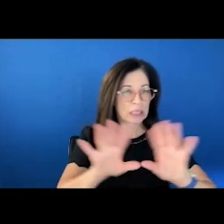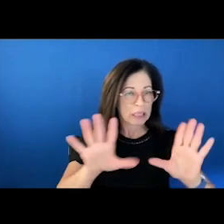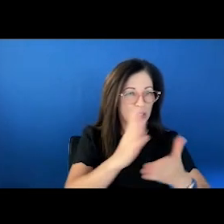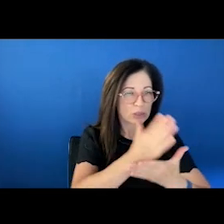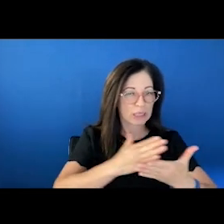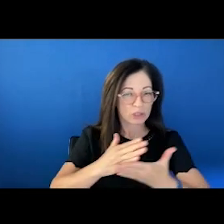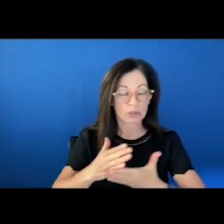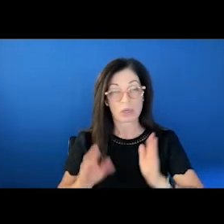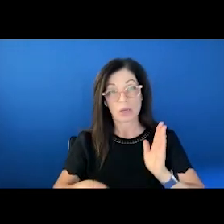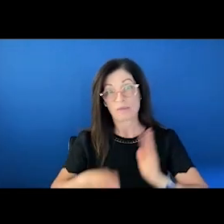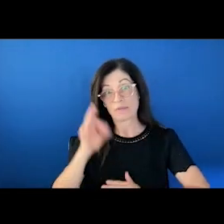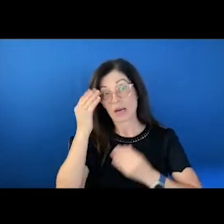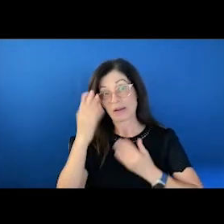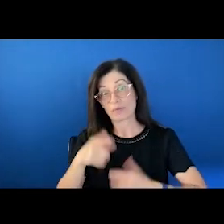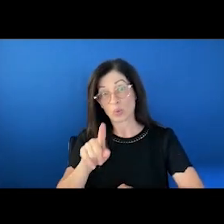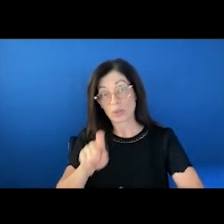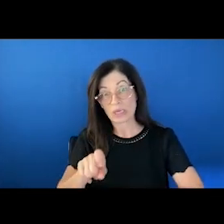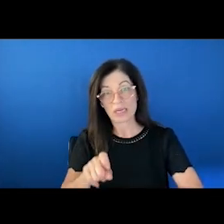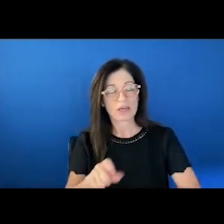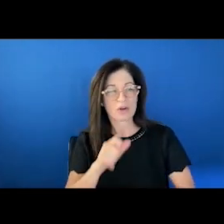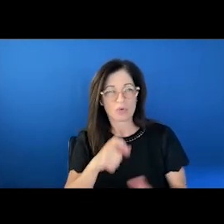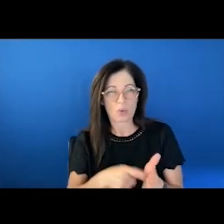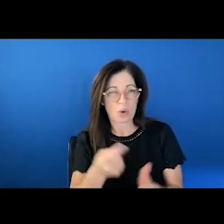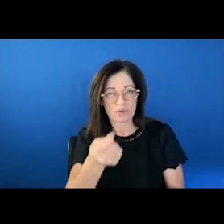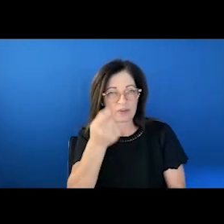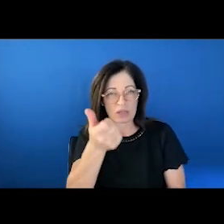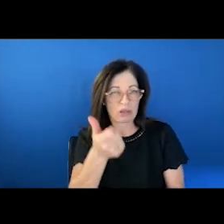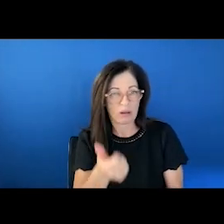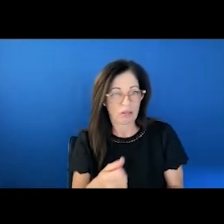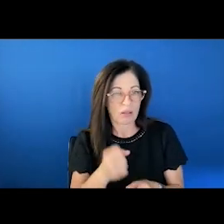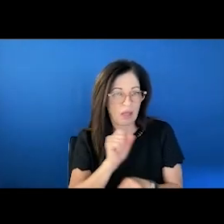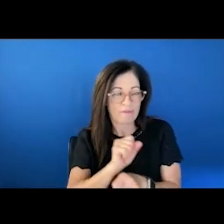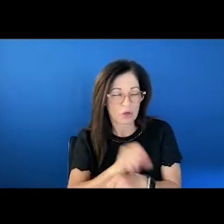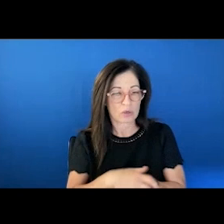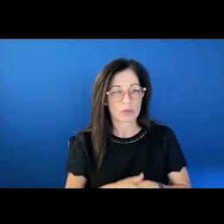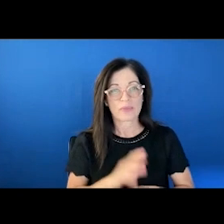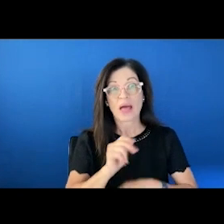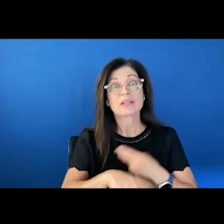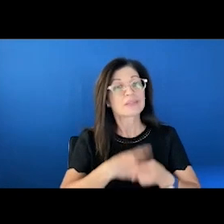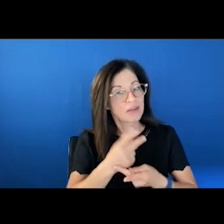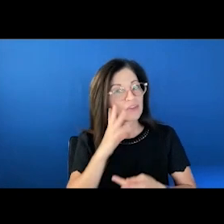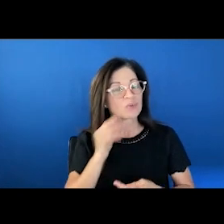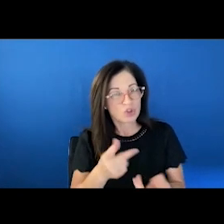sections. Finding the information you need takes minimal effort. This is the kind of experience you